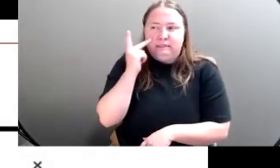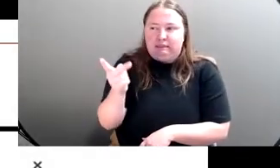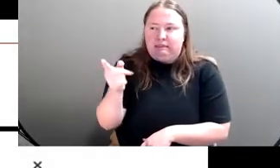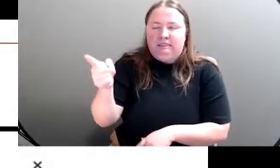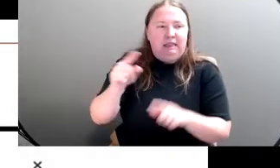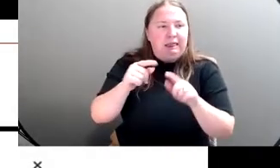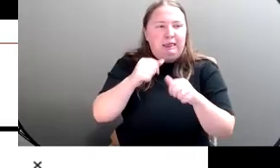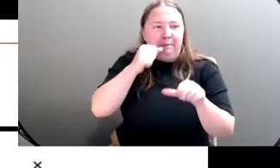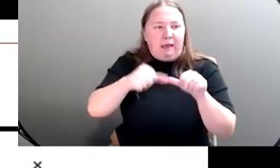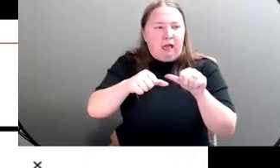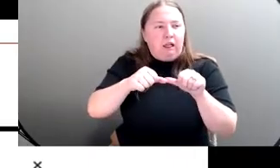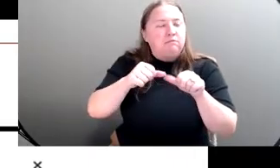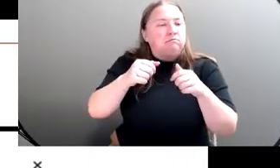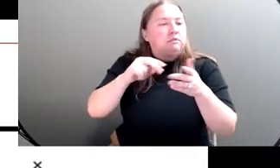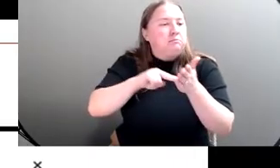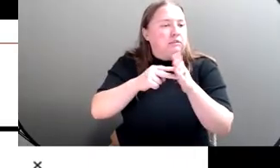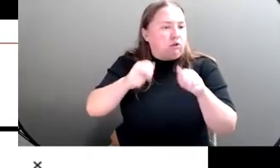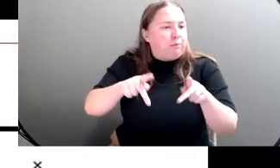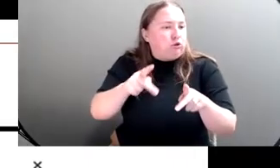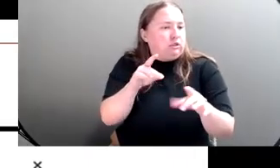it gives you an opportunity to just message the student.